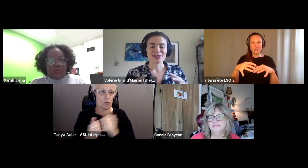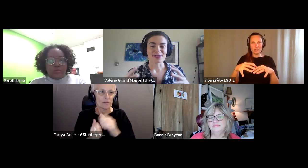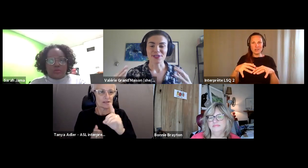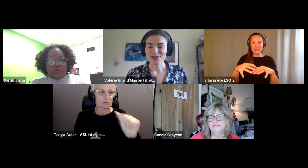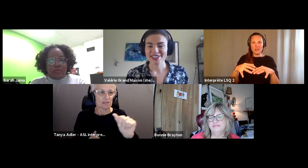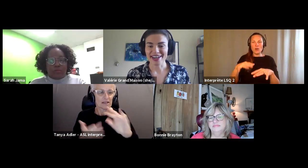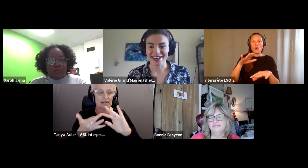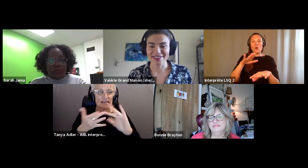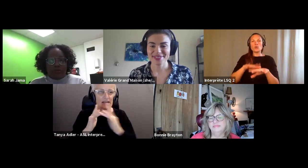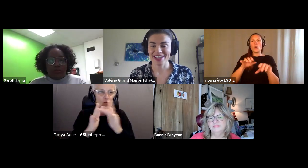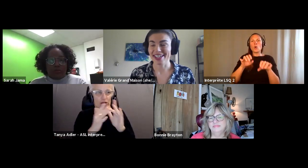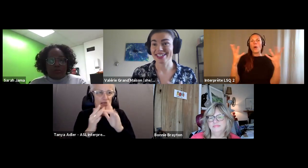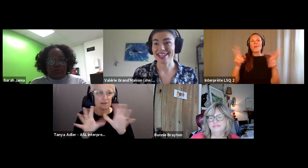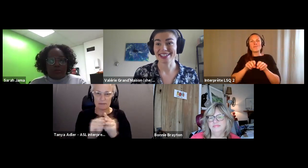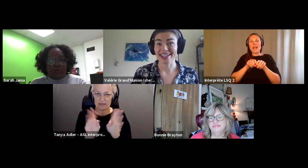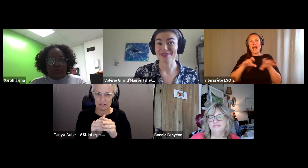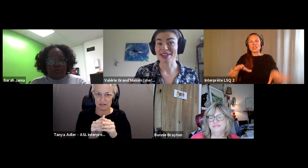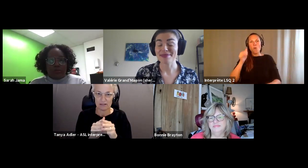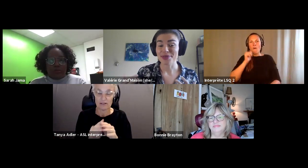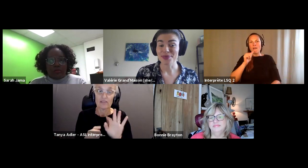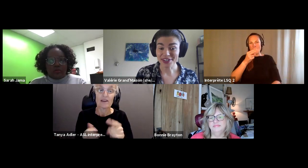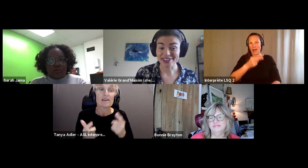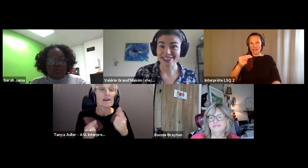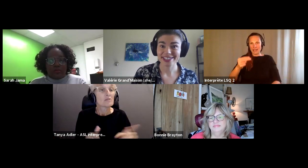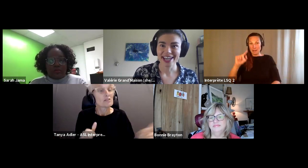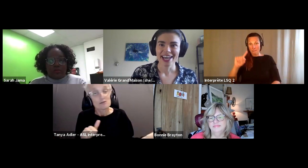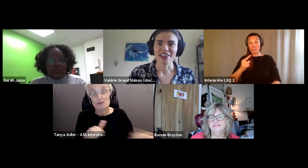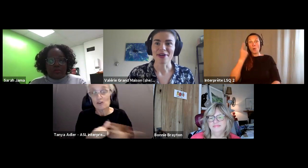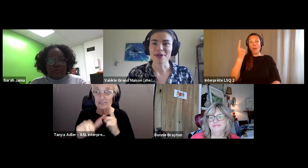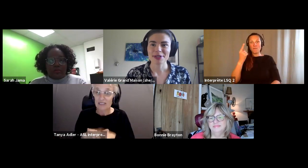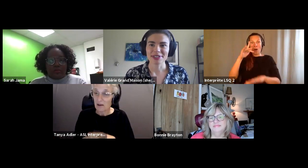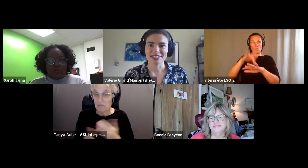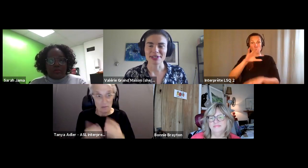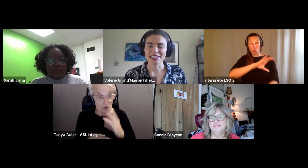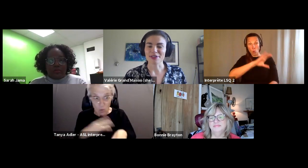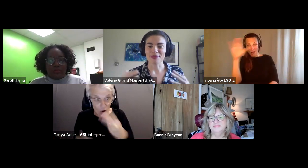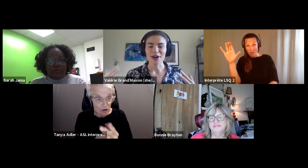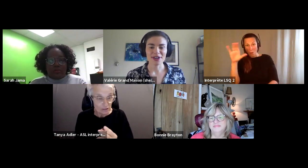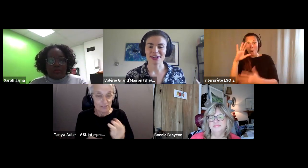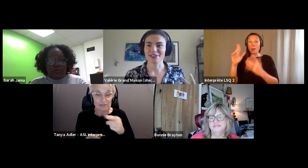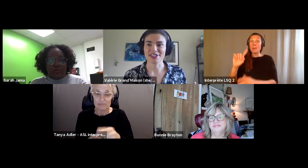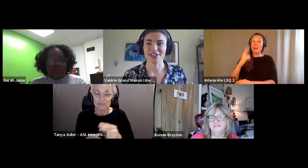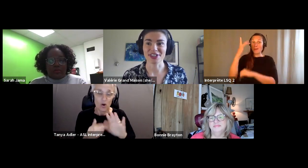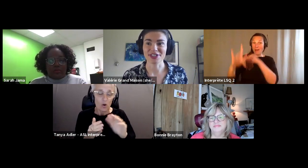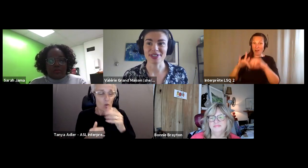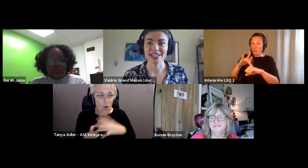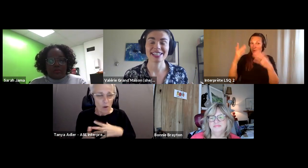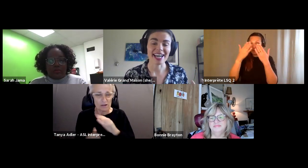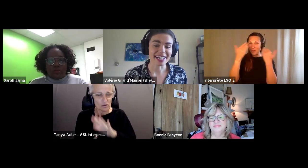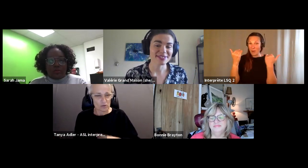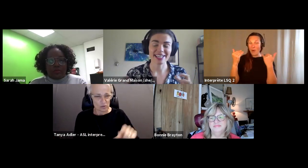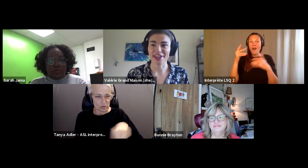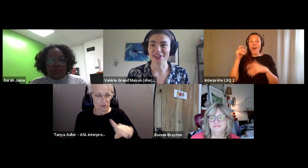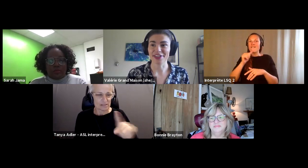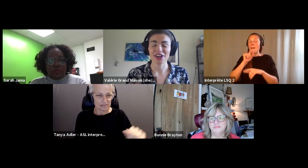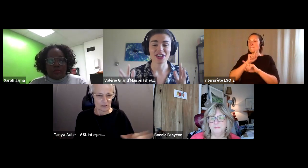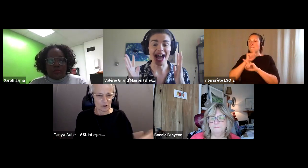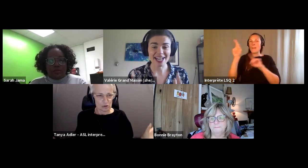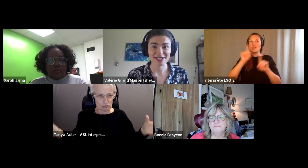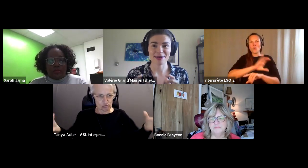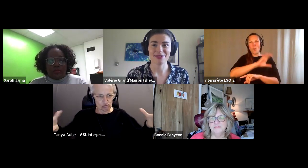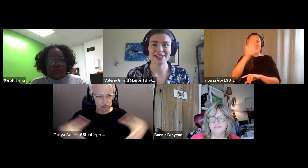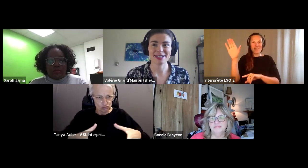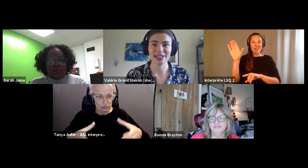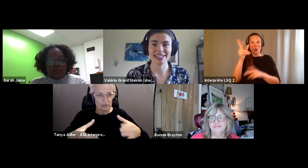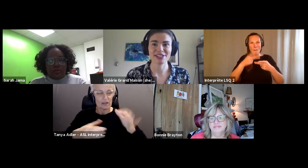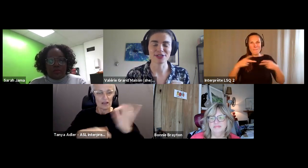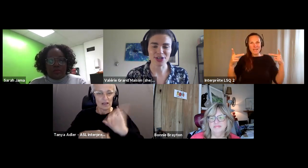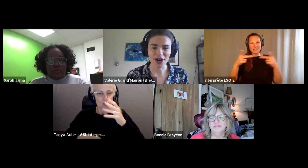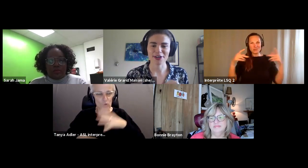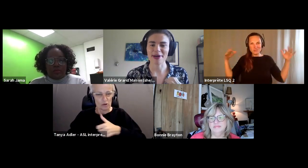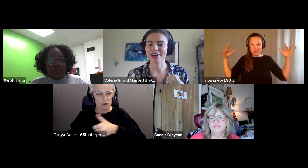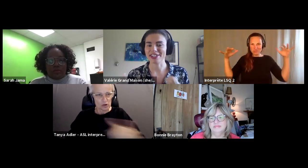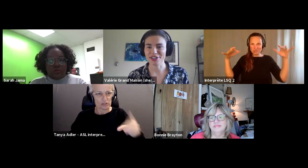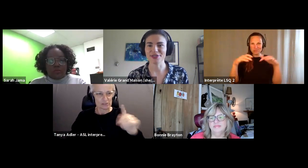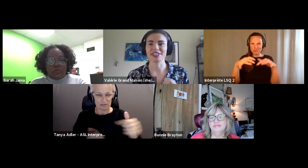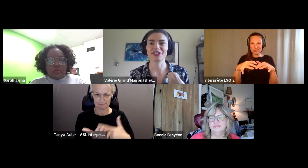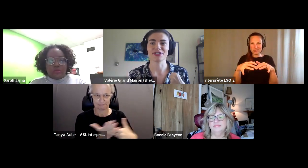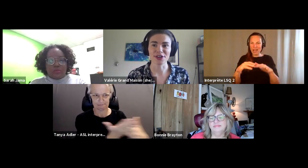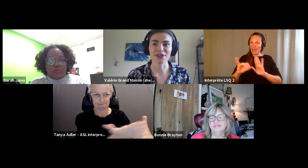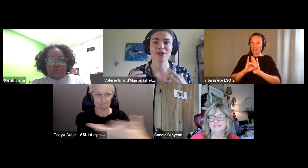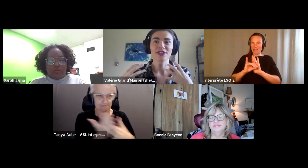Valérie Grand’Maison (she/elle): That was the first time in Canada in maybe the world that women with disabilities from all across the country came together as women with disabilities to talk about issues and concern.